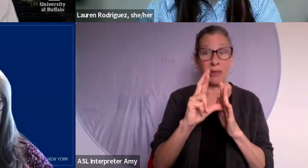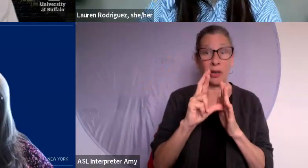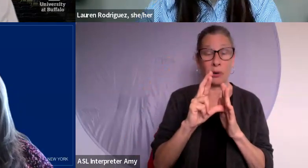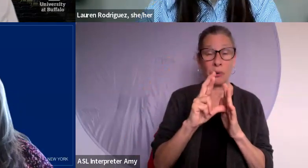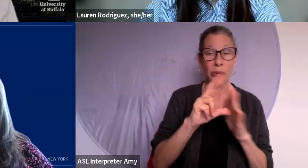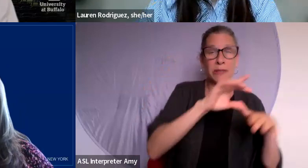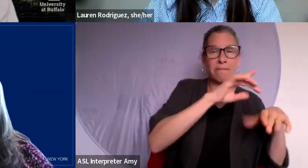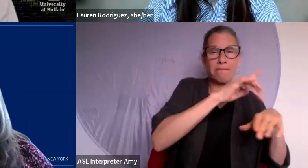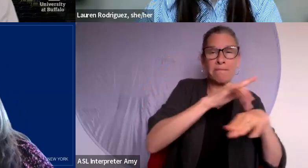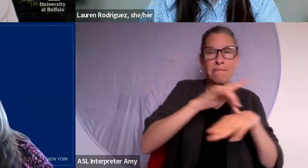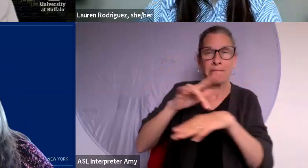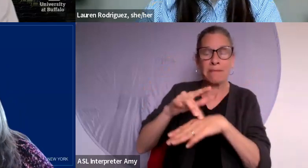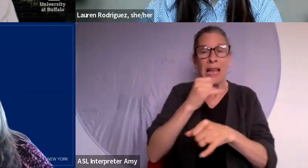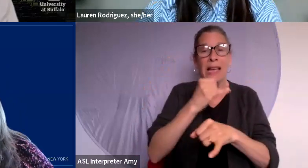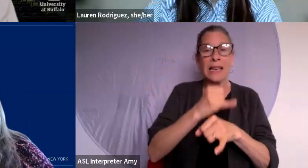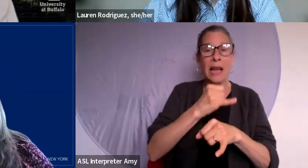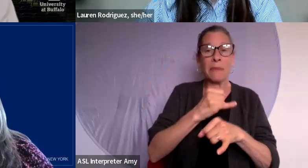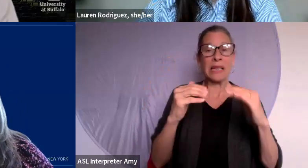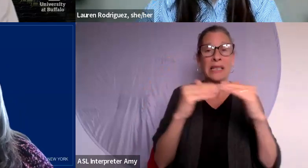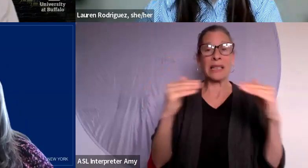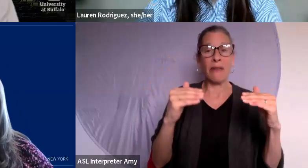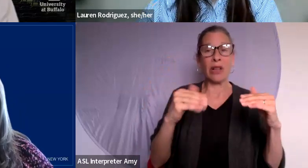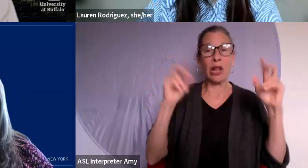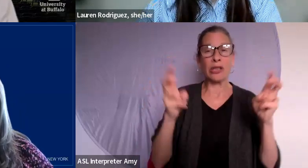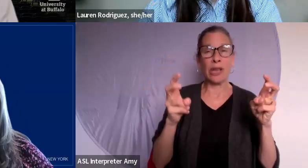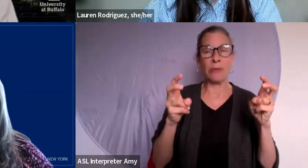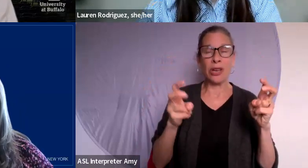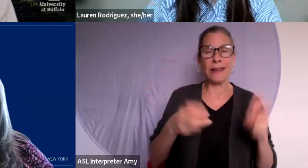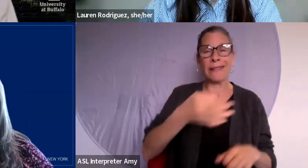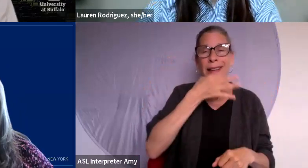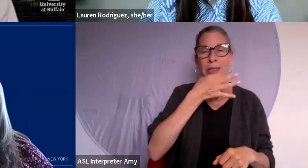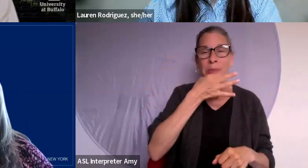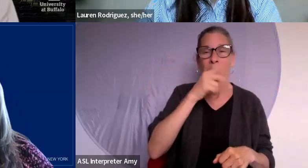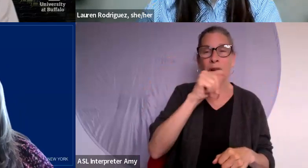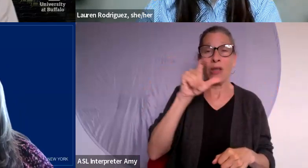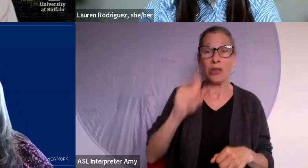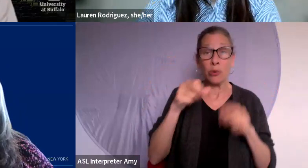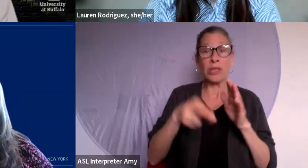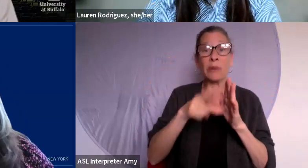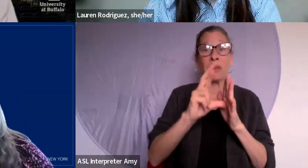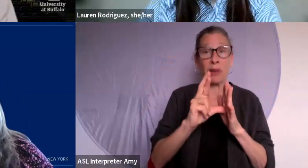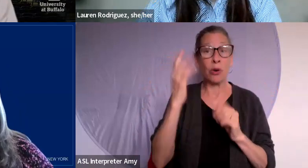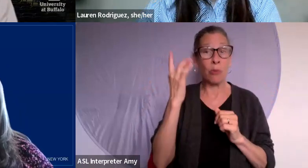campus level subject matter experts on the particular tools that are being reviewed, because they know actually how they're